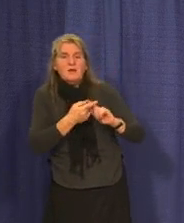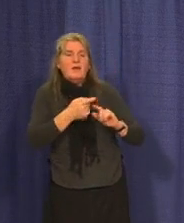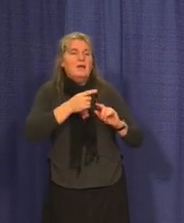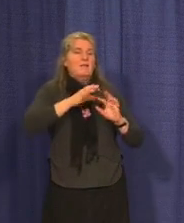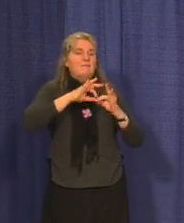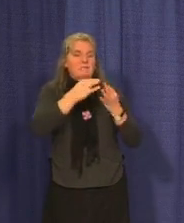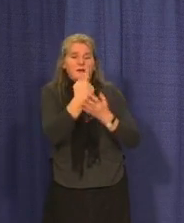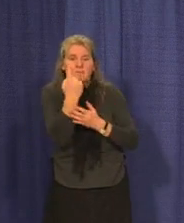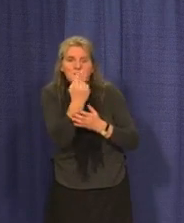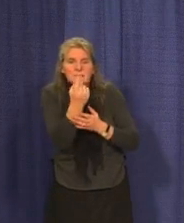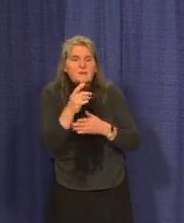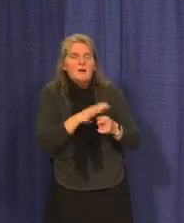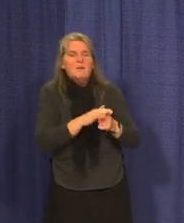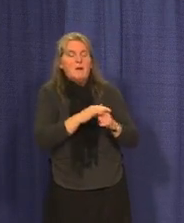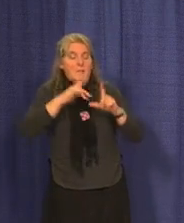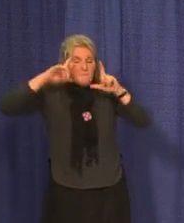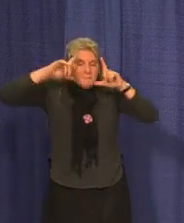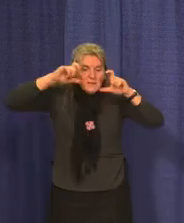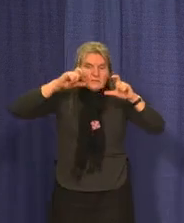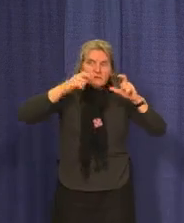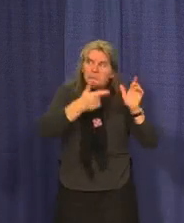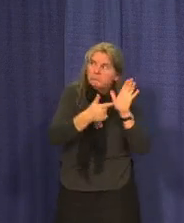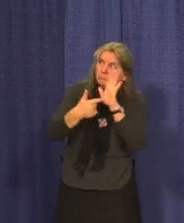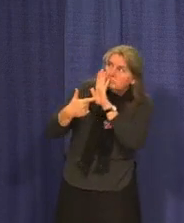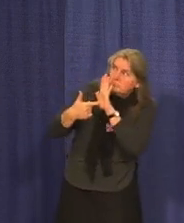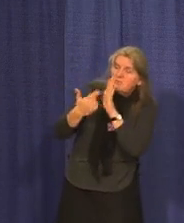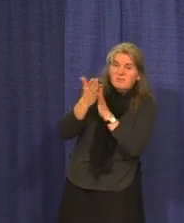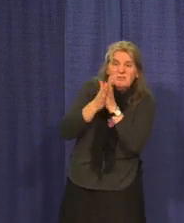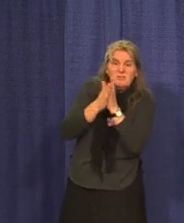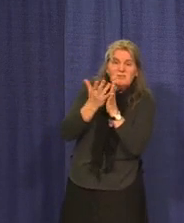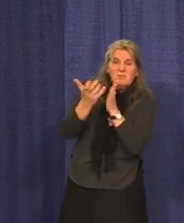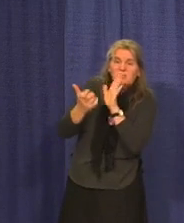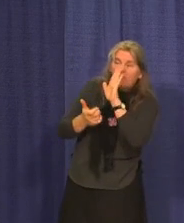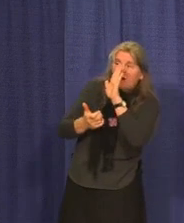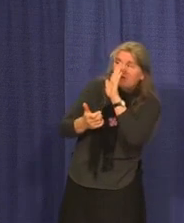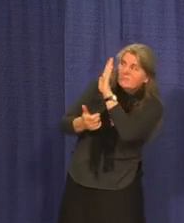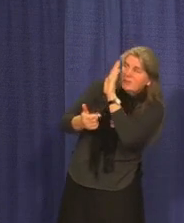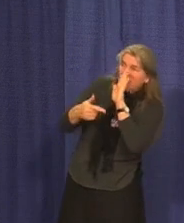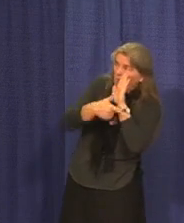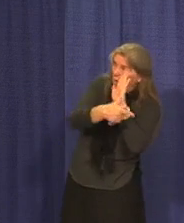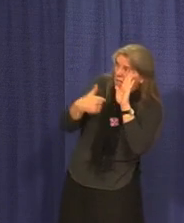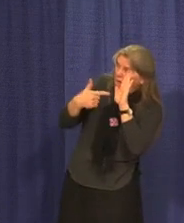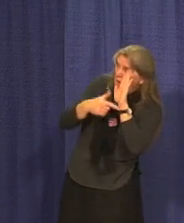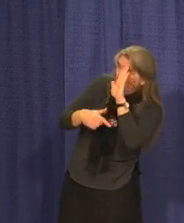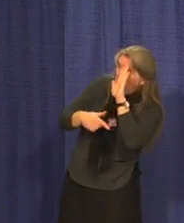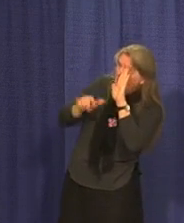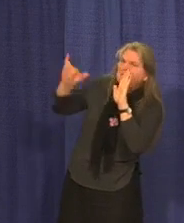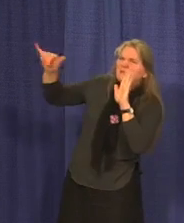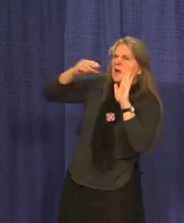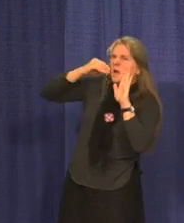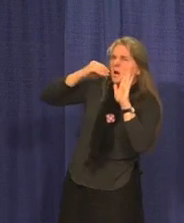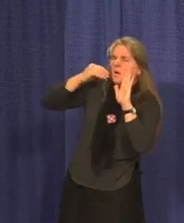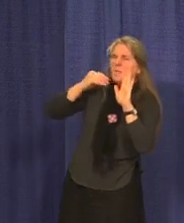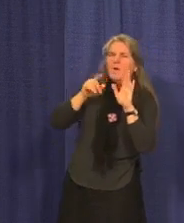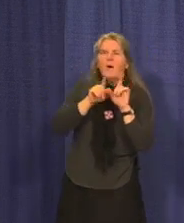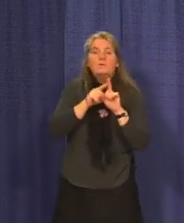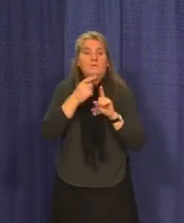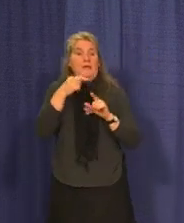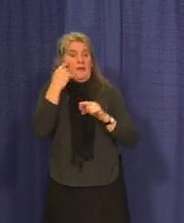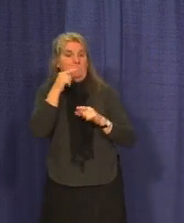Have a friend or family member face time you with local crafts. If you want to purchase gifts, do so virtually.